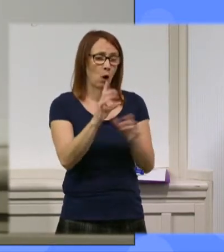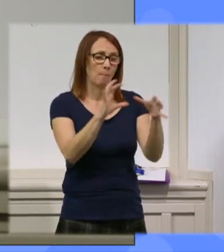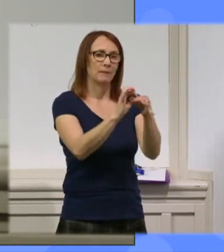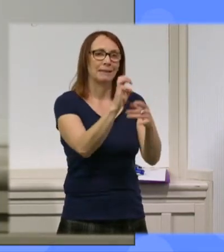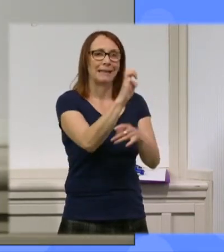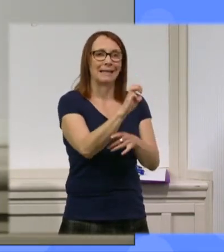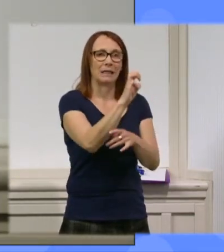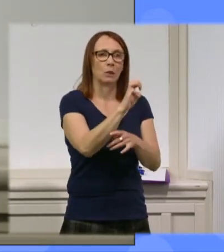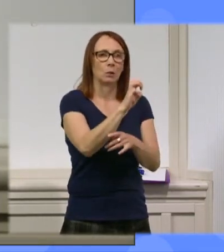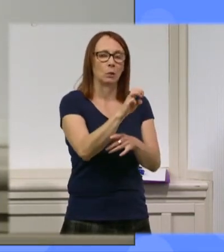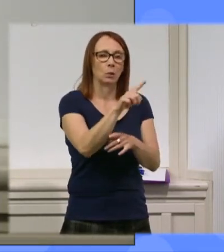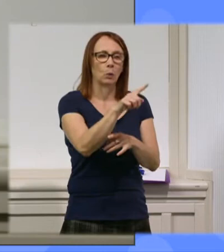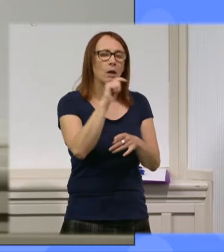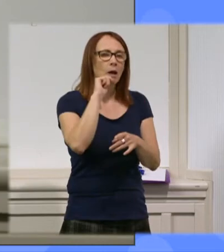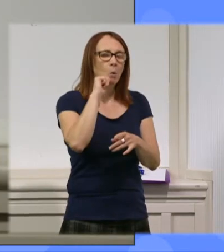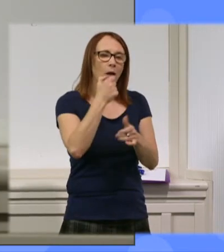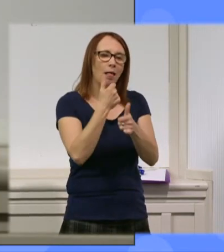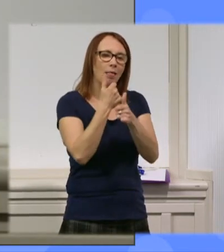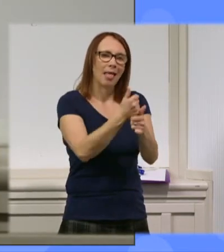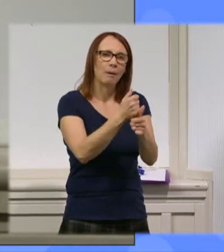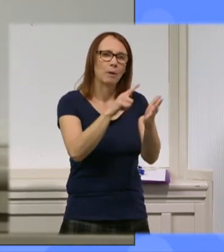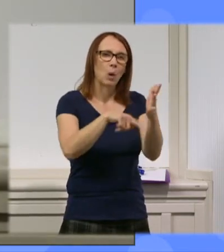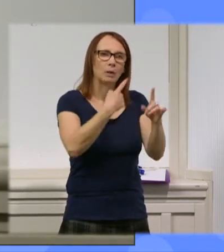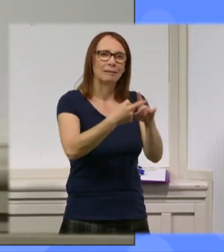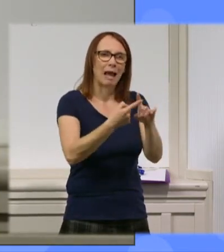down on tax havens which is a global issue and make sure that corporations